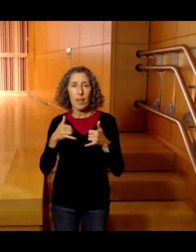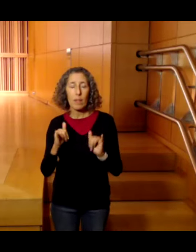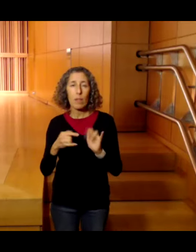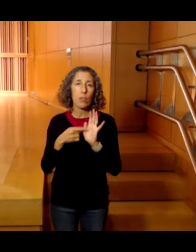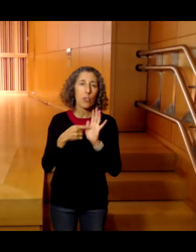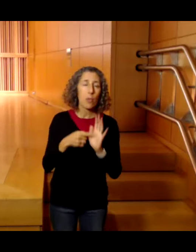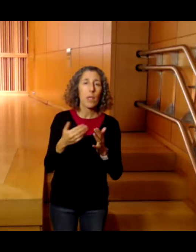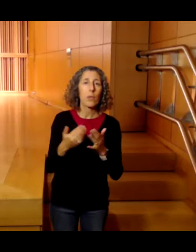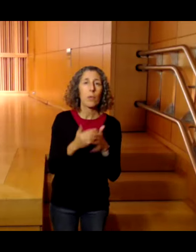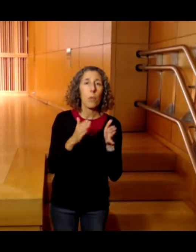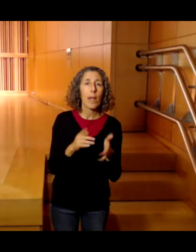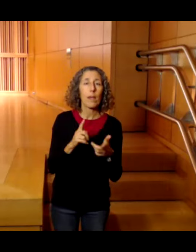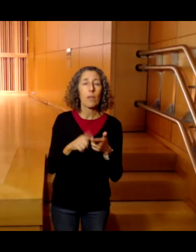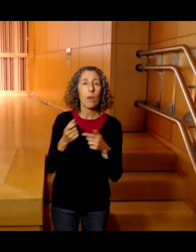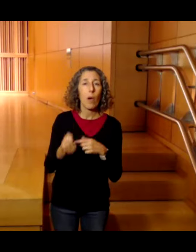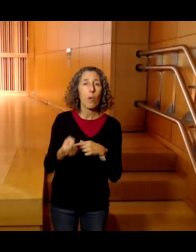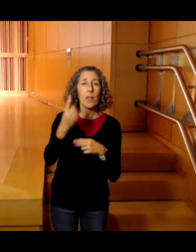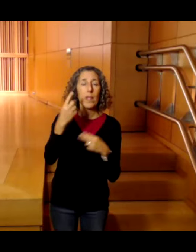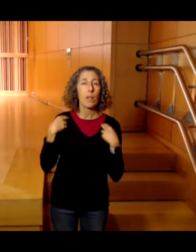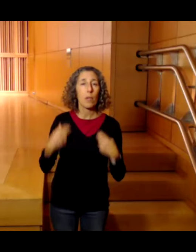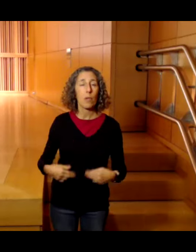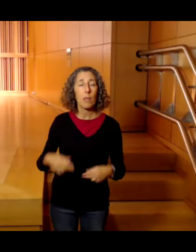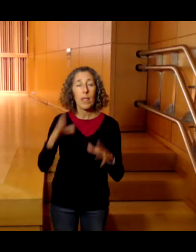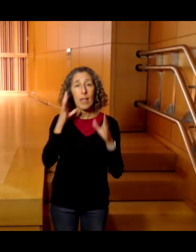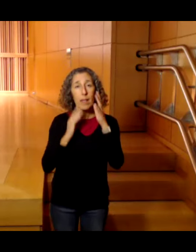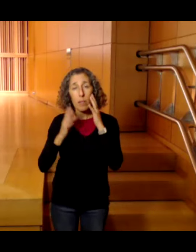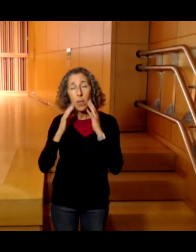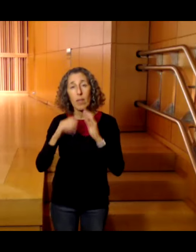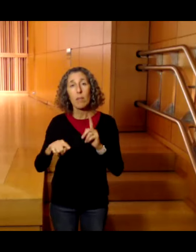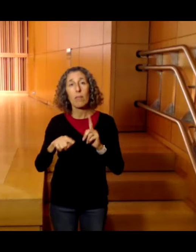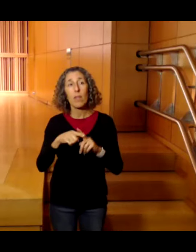as to uncover and exploit. the ways that already, um.